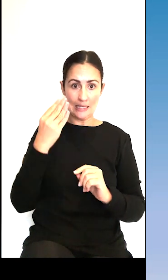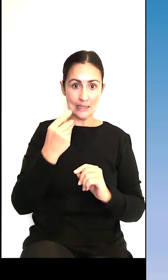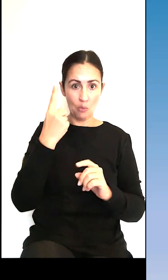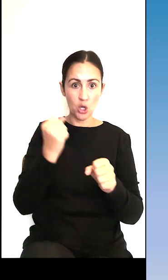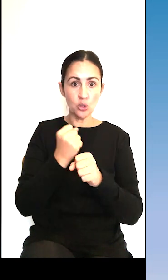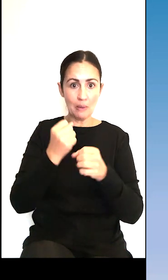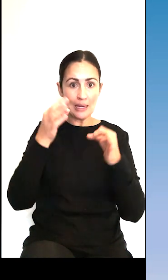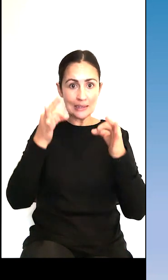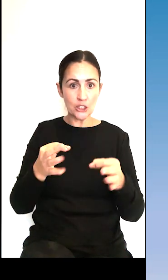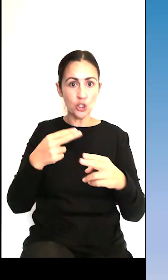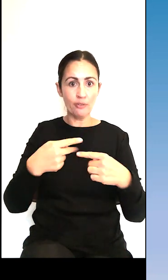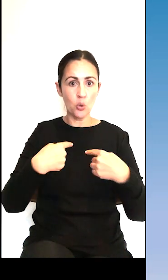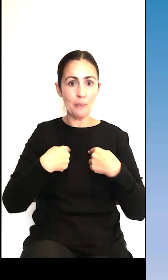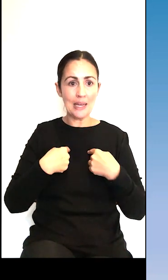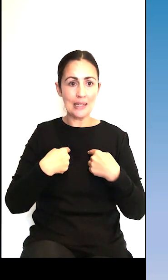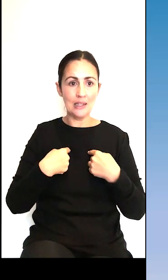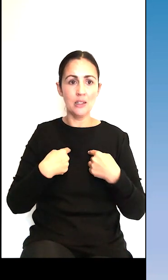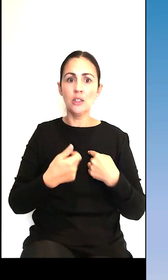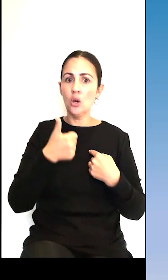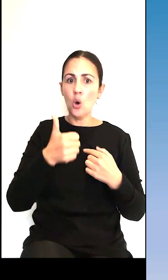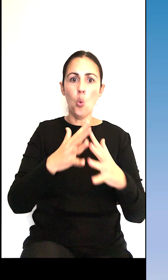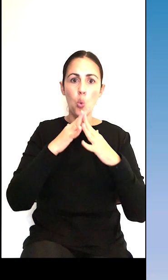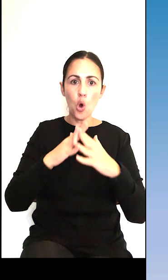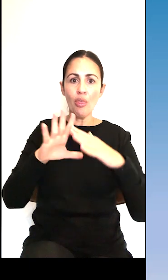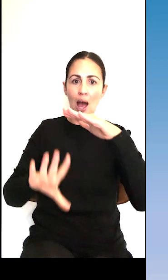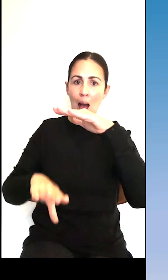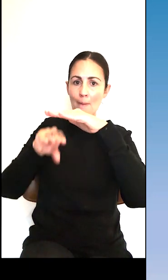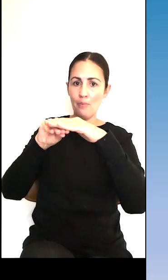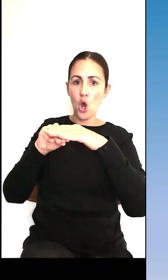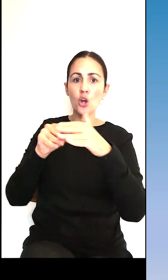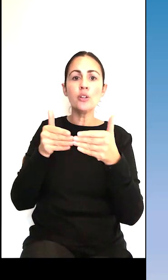uploading an advance care planning document to My Health Record is very